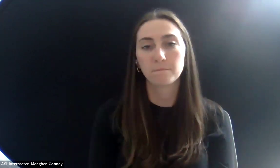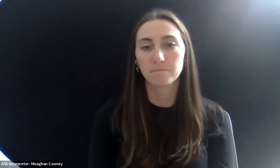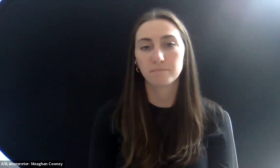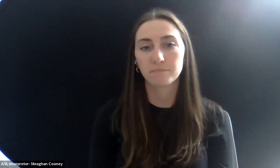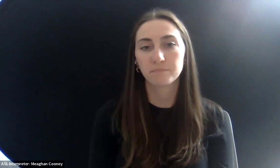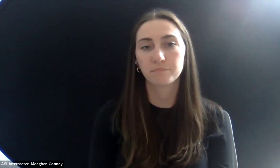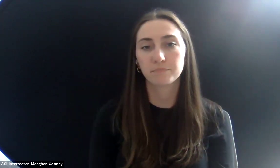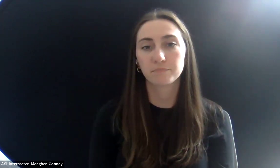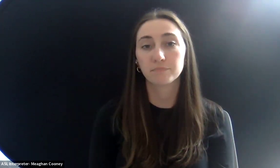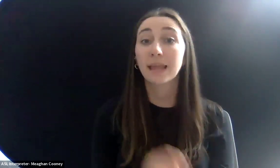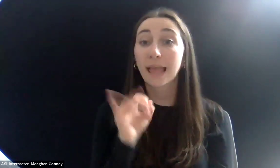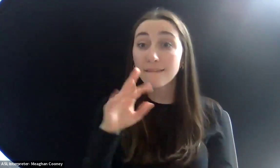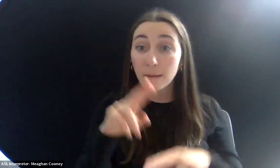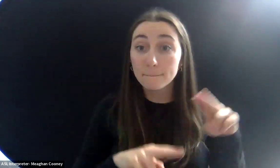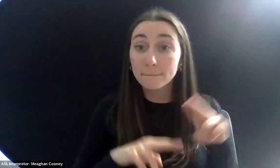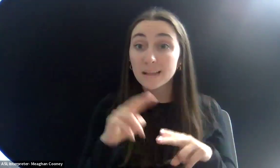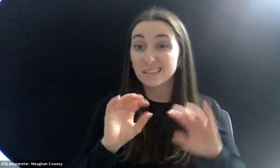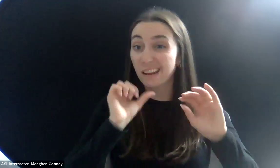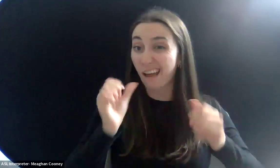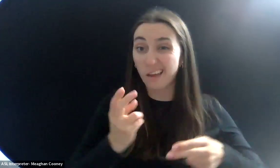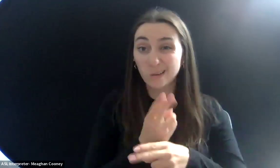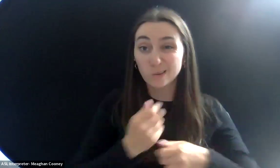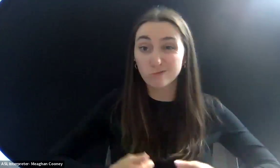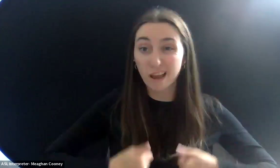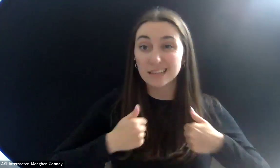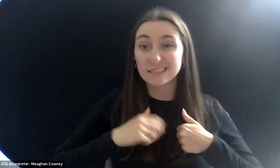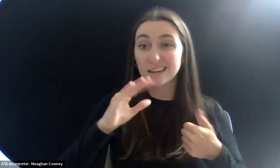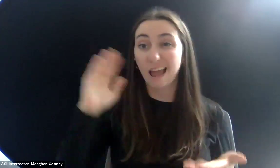So if your building is non residential, small building less